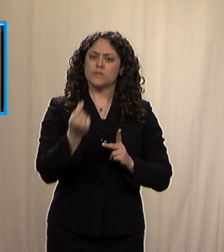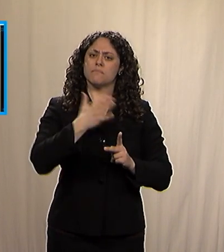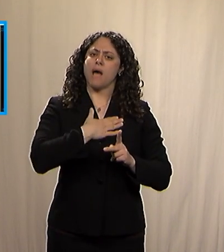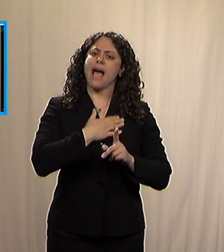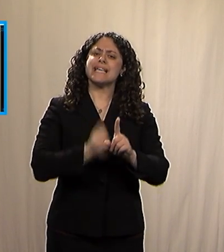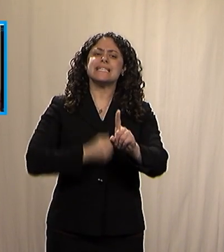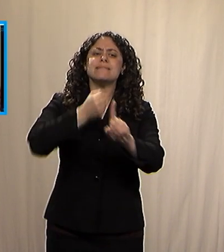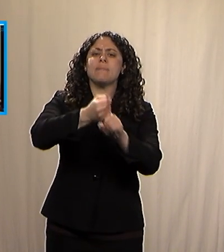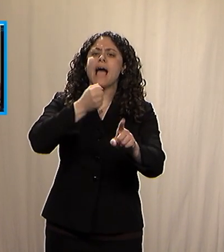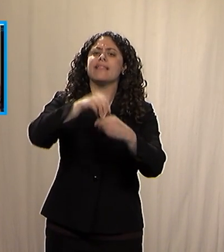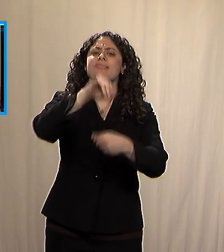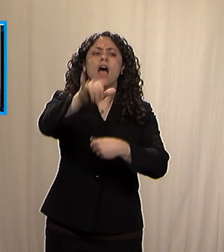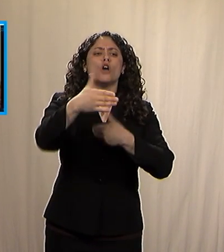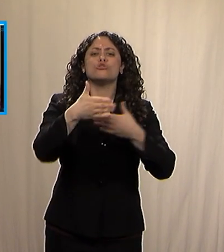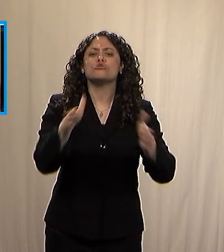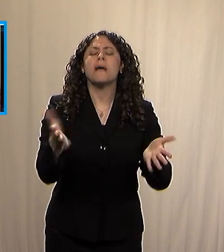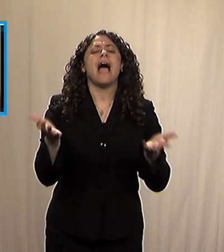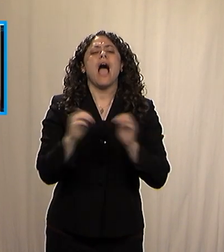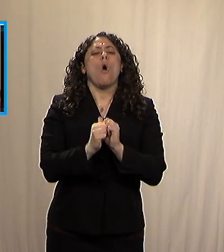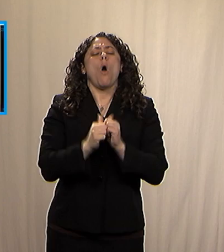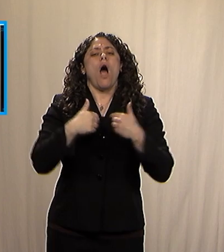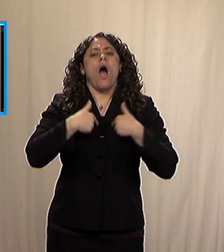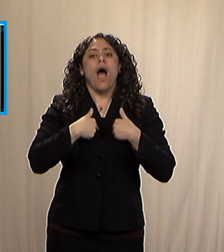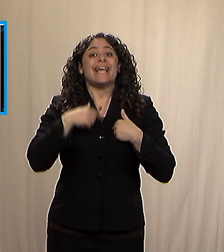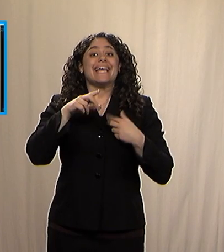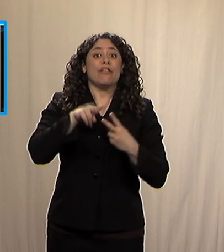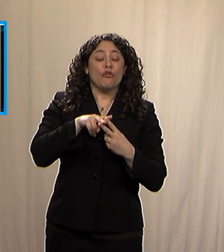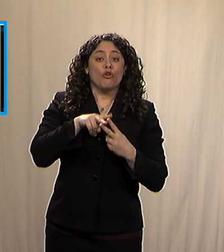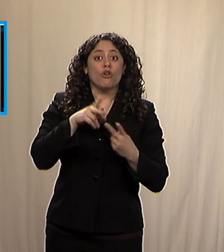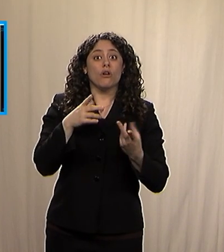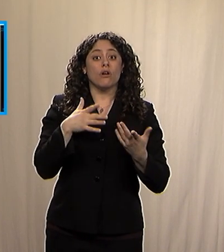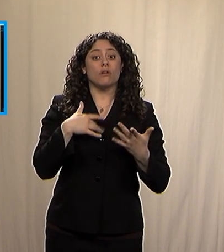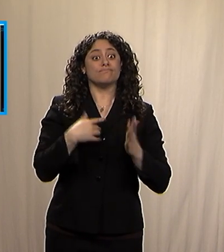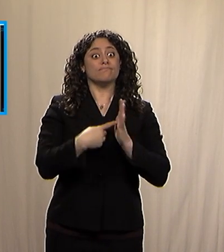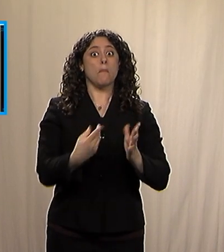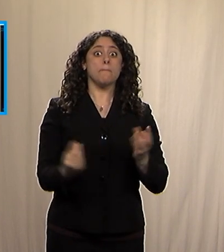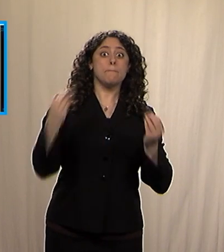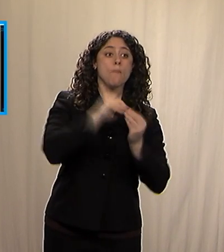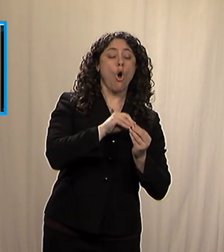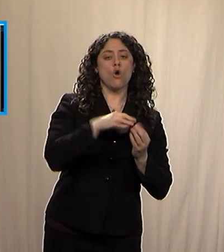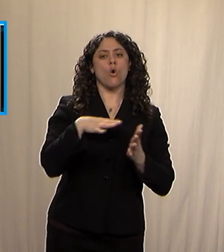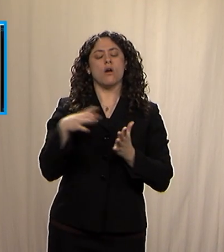And what I may need to do to minimize or maximize that. And I think helping students to understand